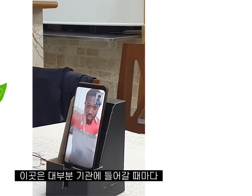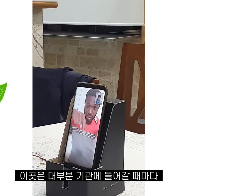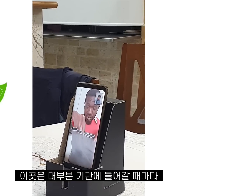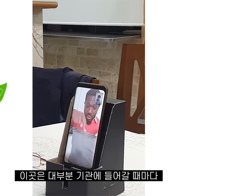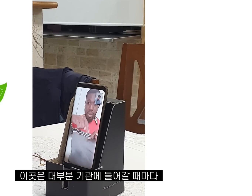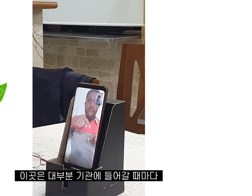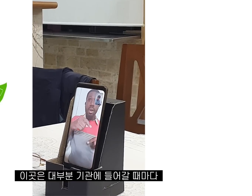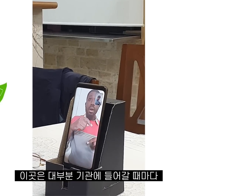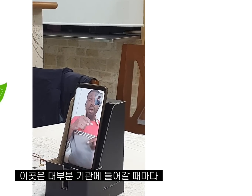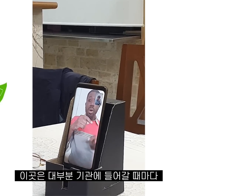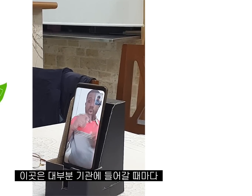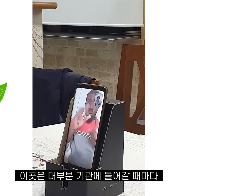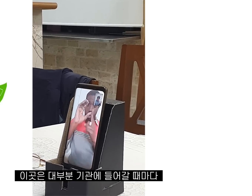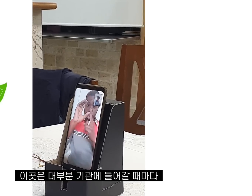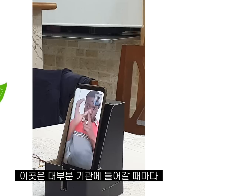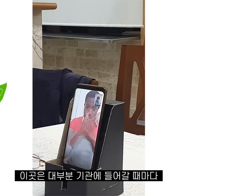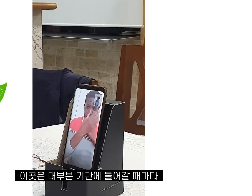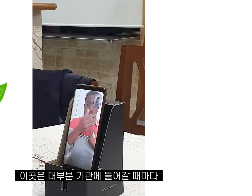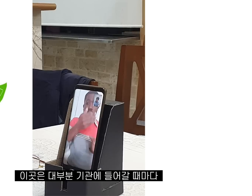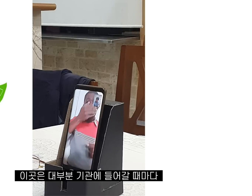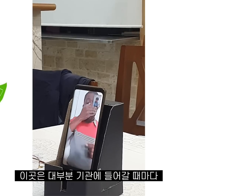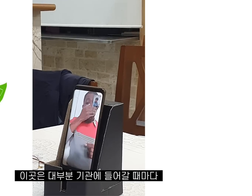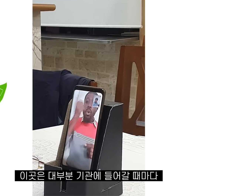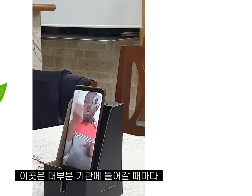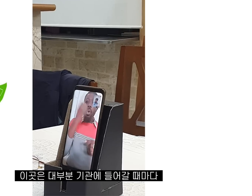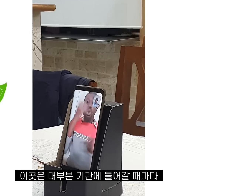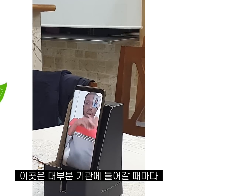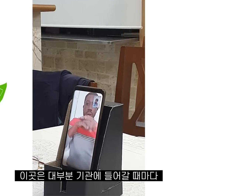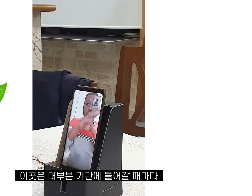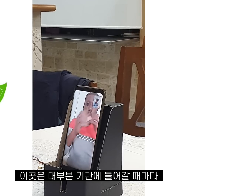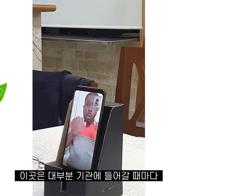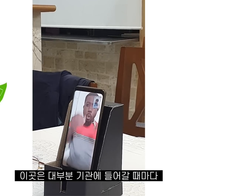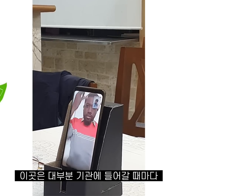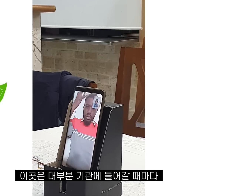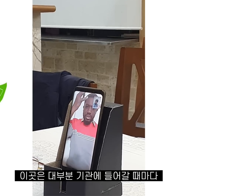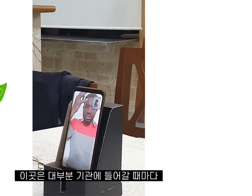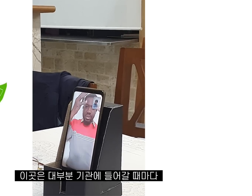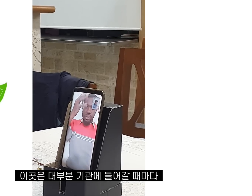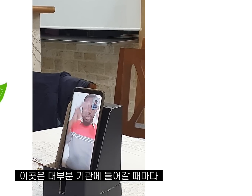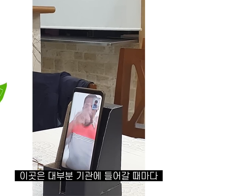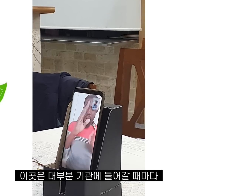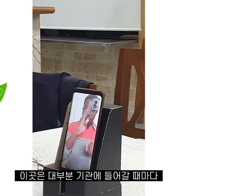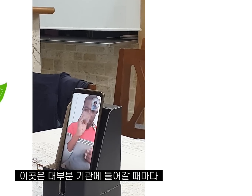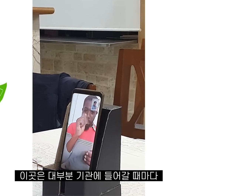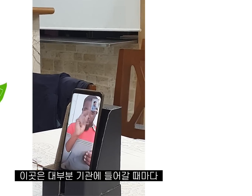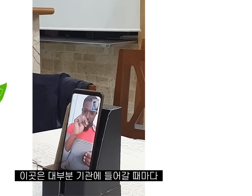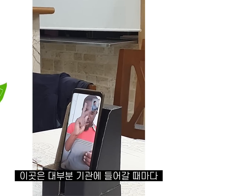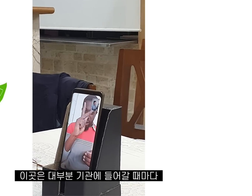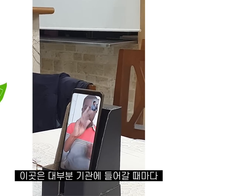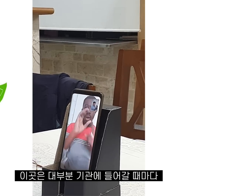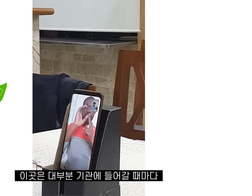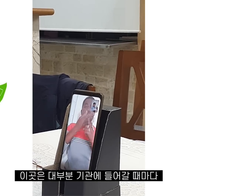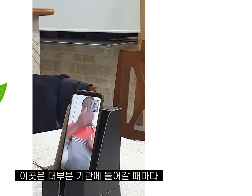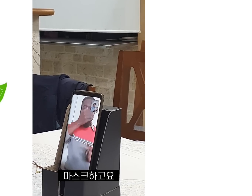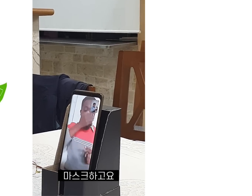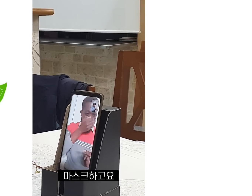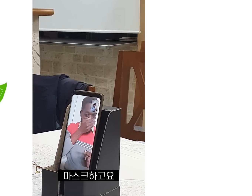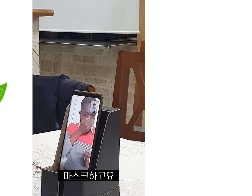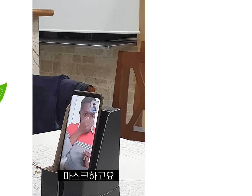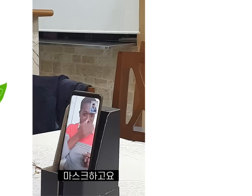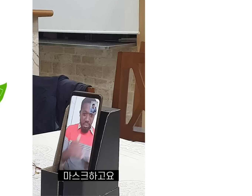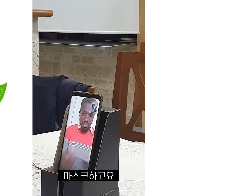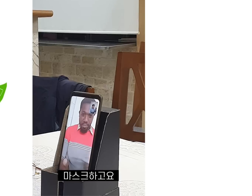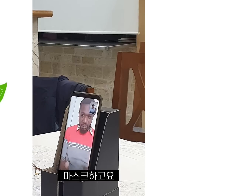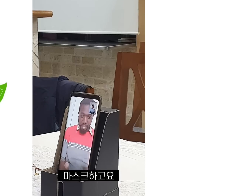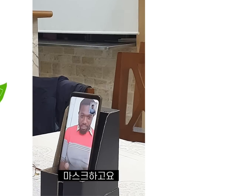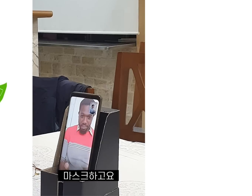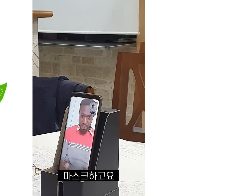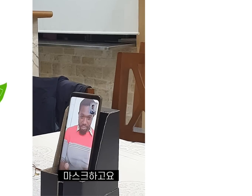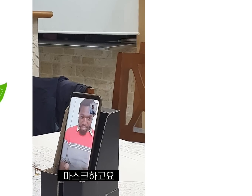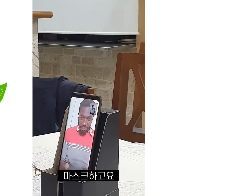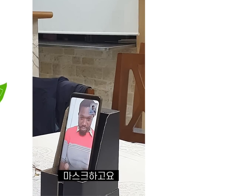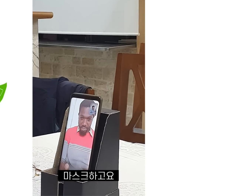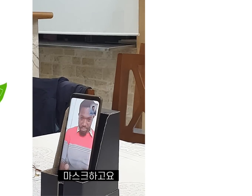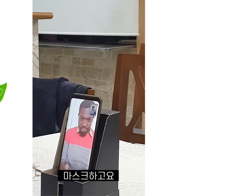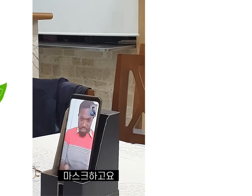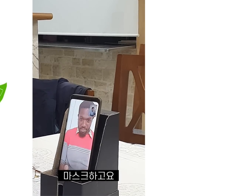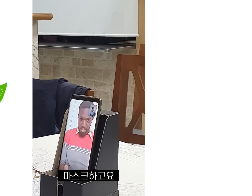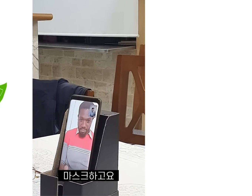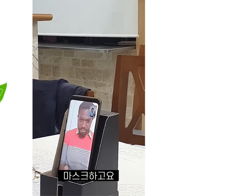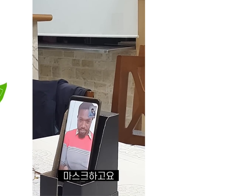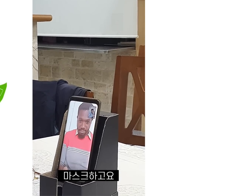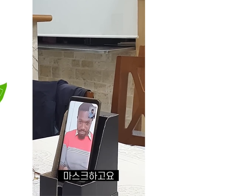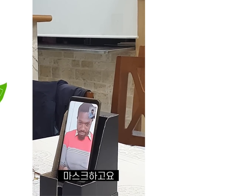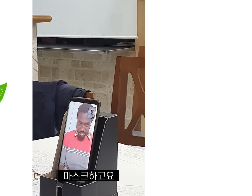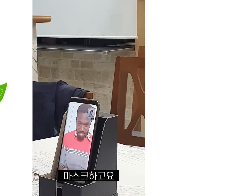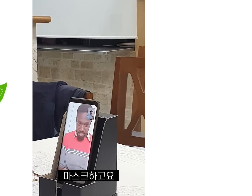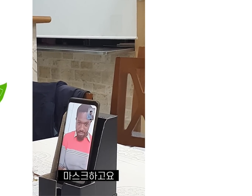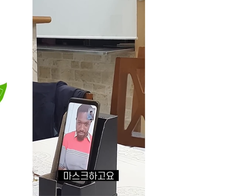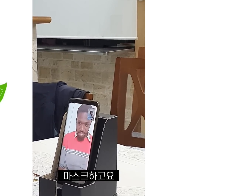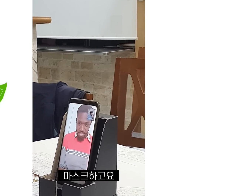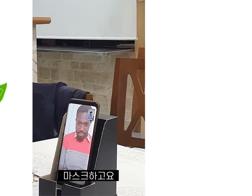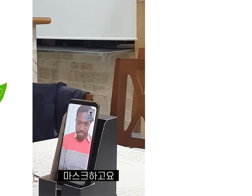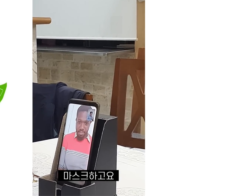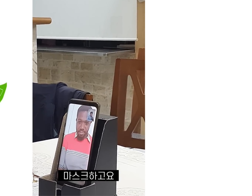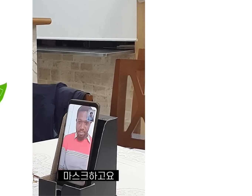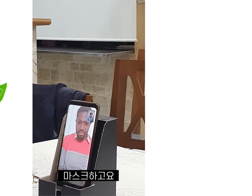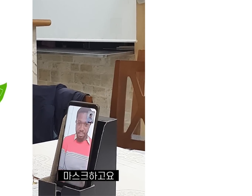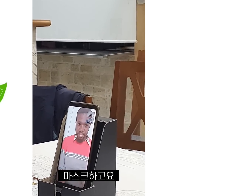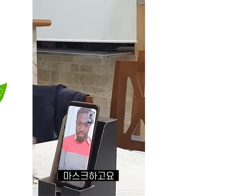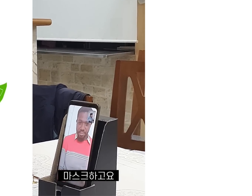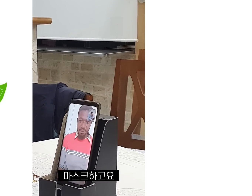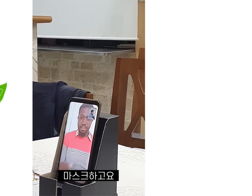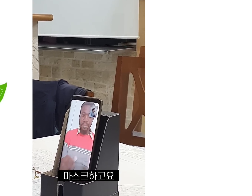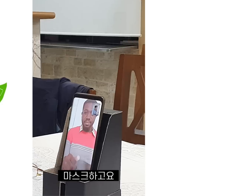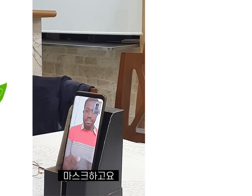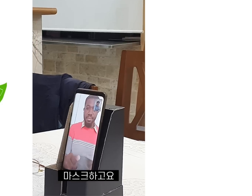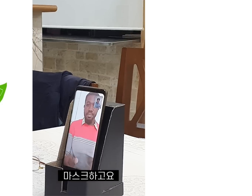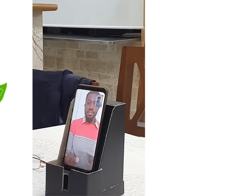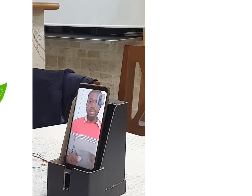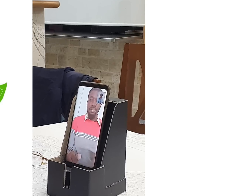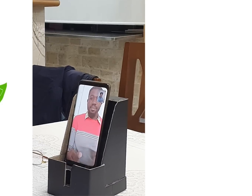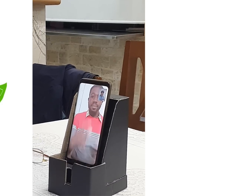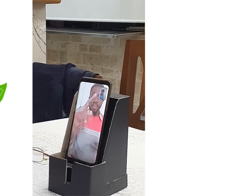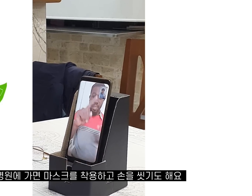Most of these places wear a mask every time you enter an institution,